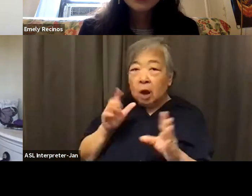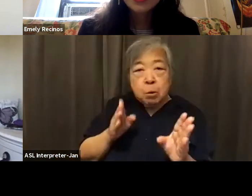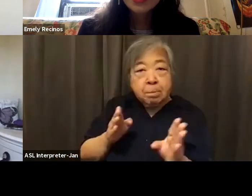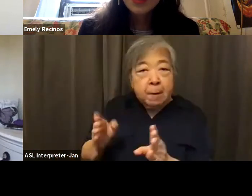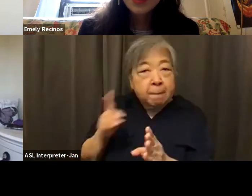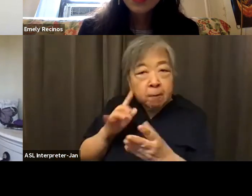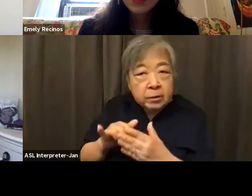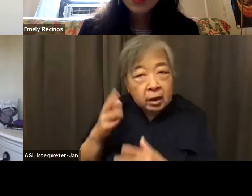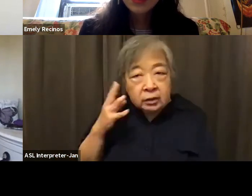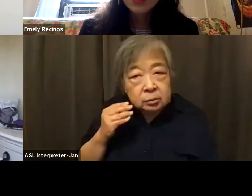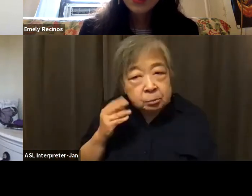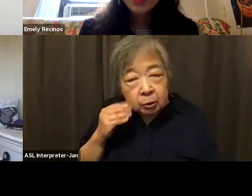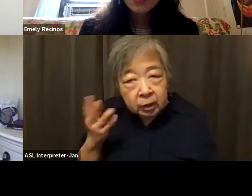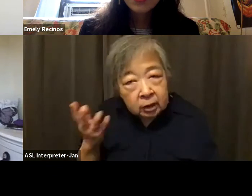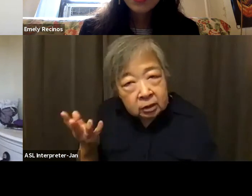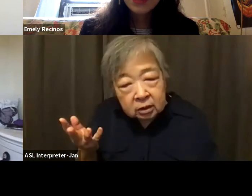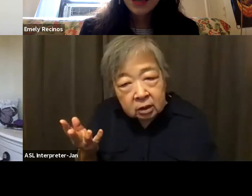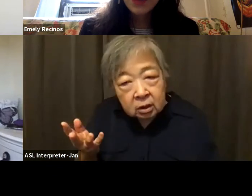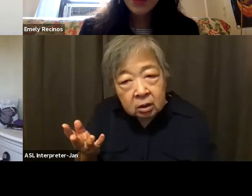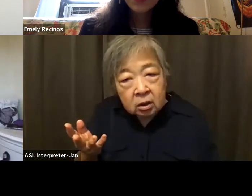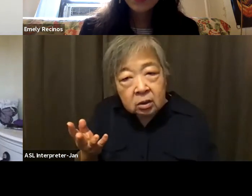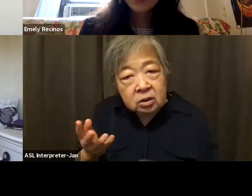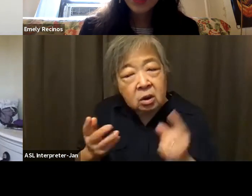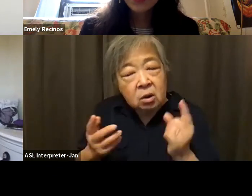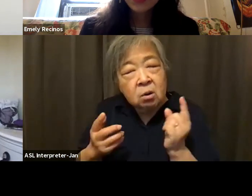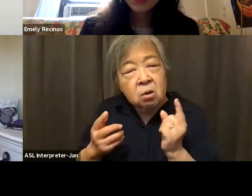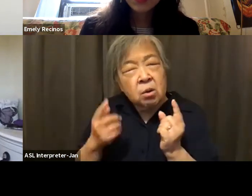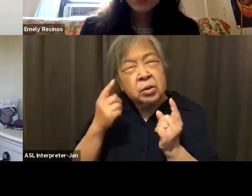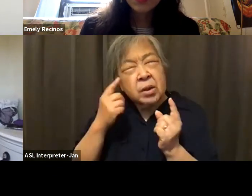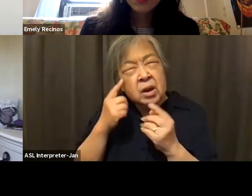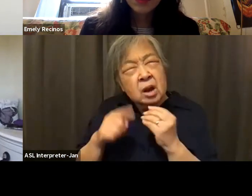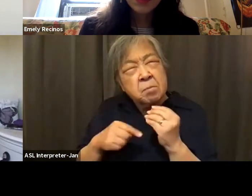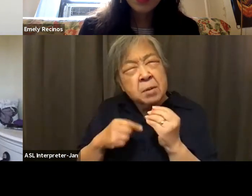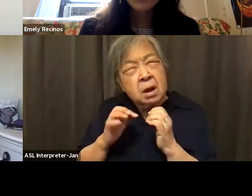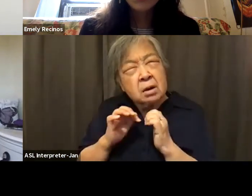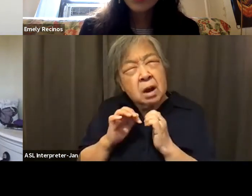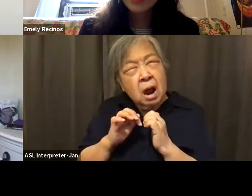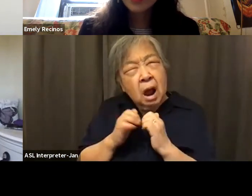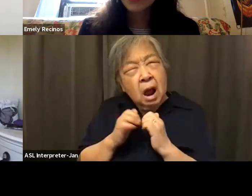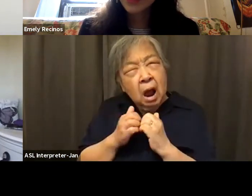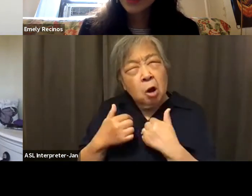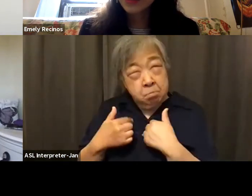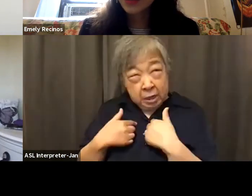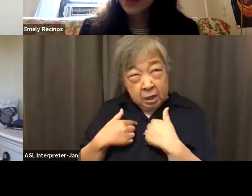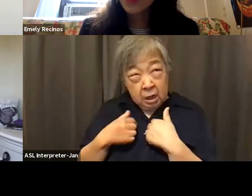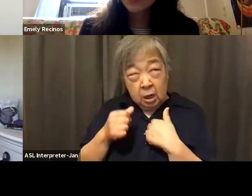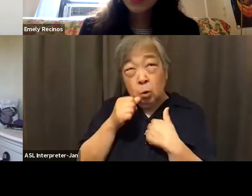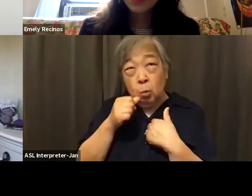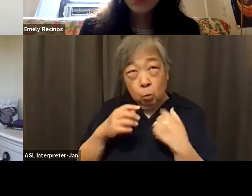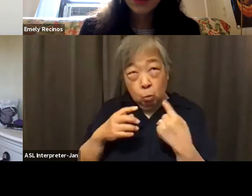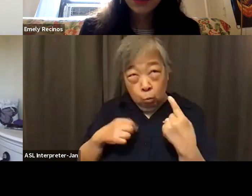like that so thinking about how does me being a woman and blind, how does that affect the